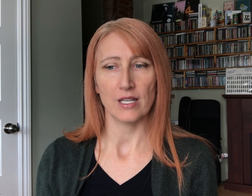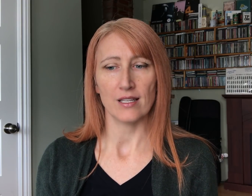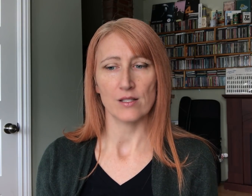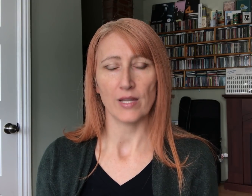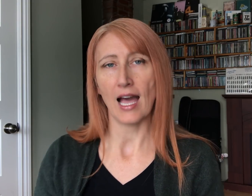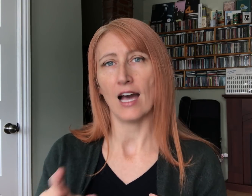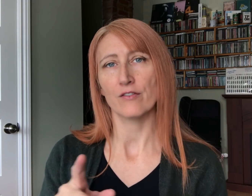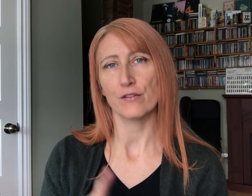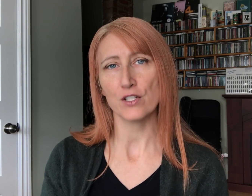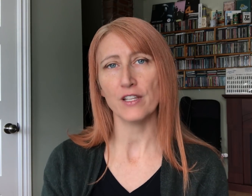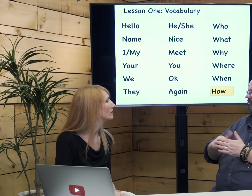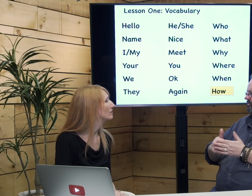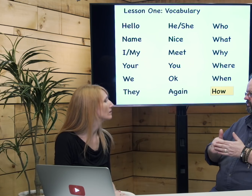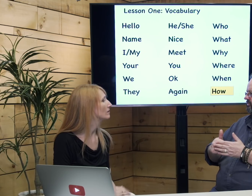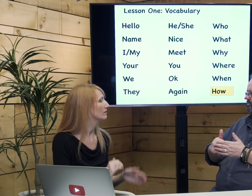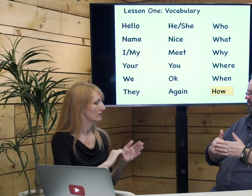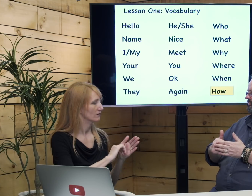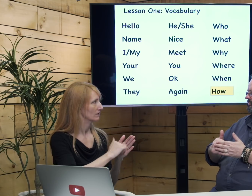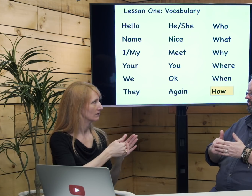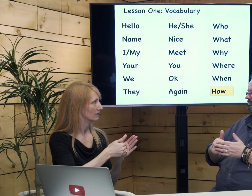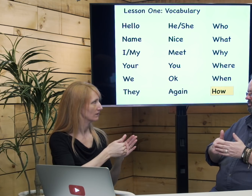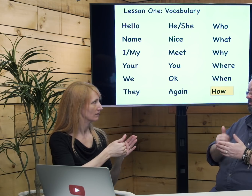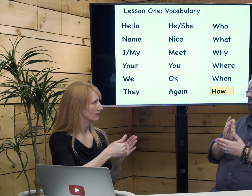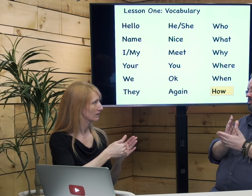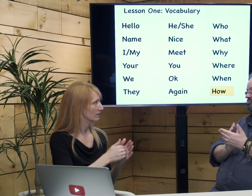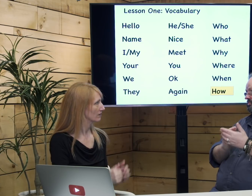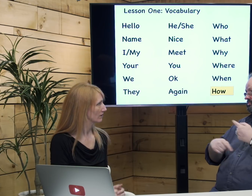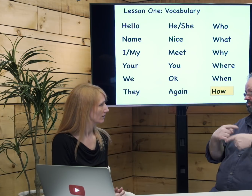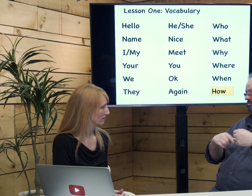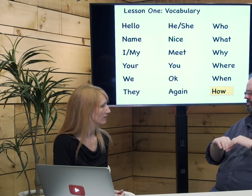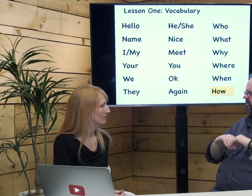is we have the first video is the vocabulary of the lesson so learning all